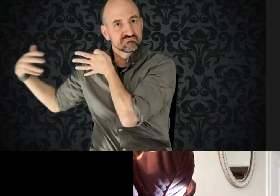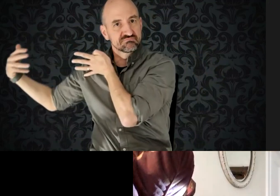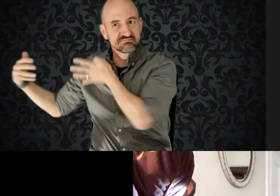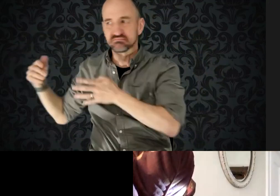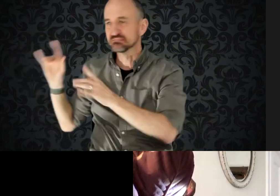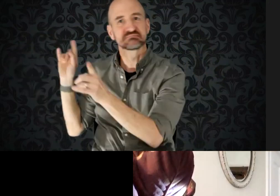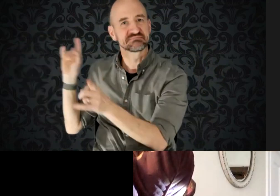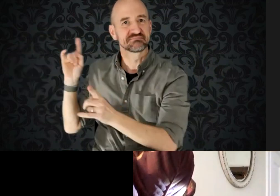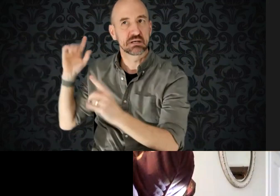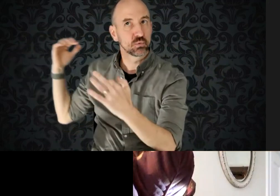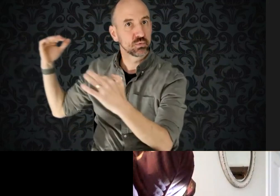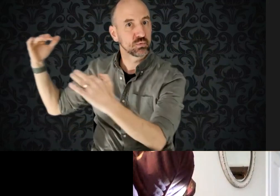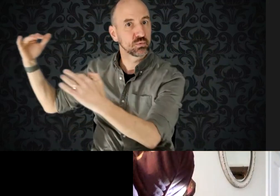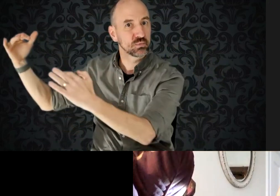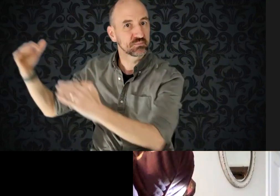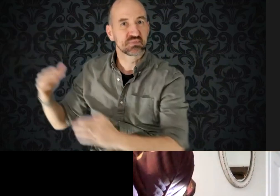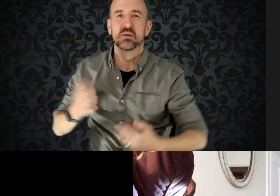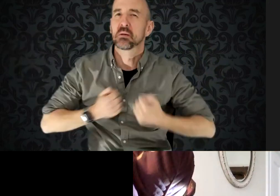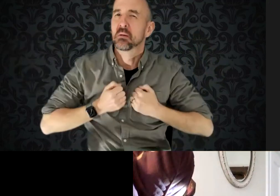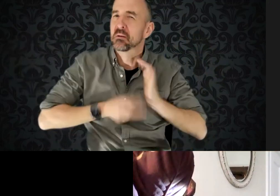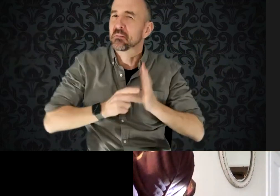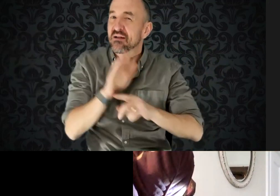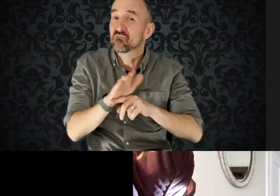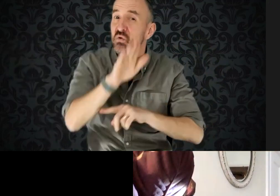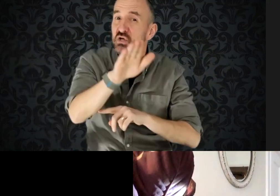just have a little bit of this… Also, while the plant